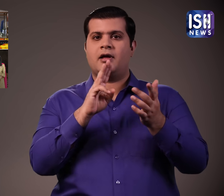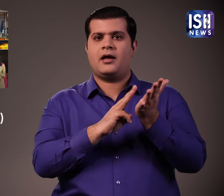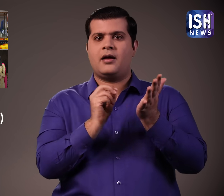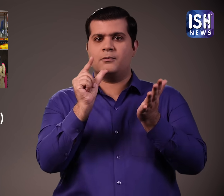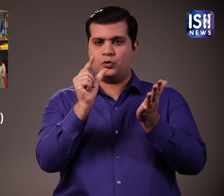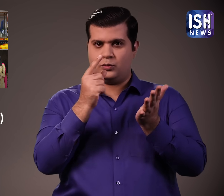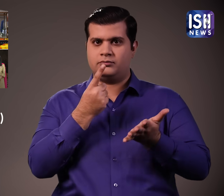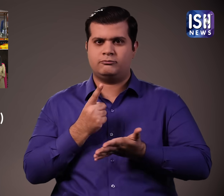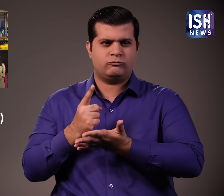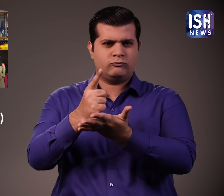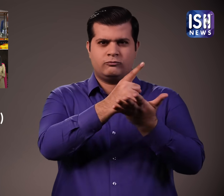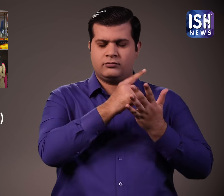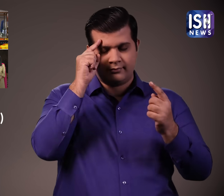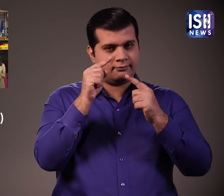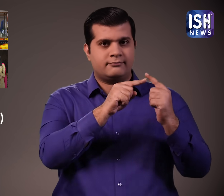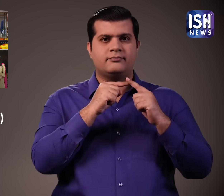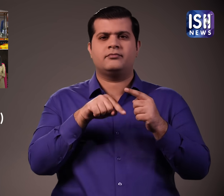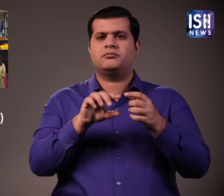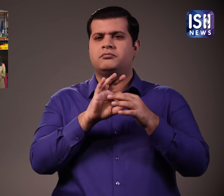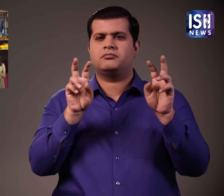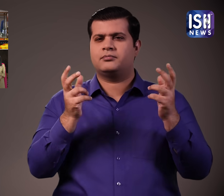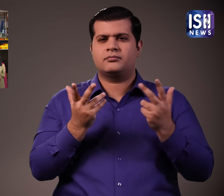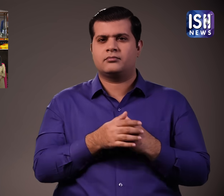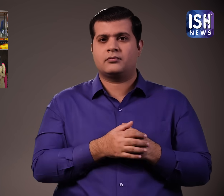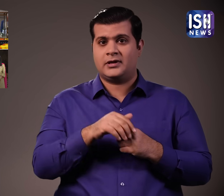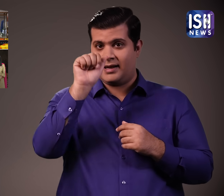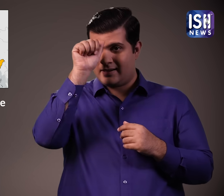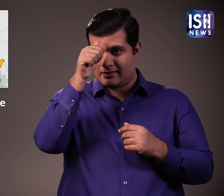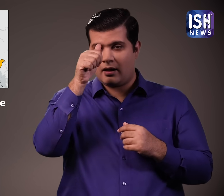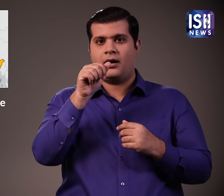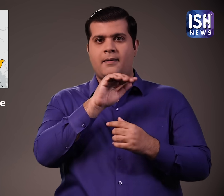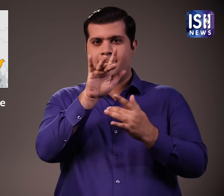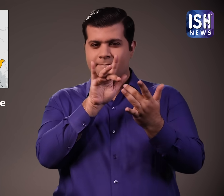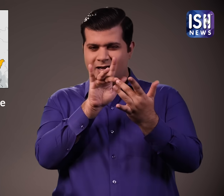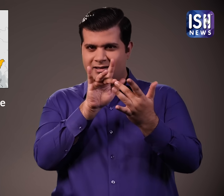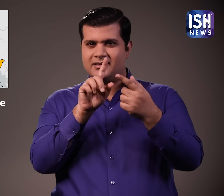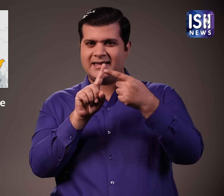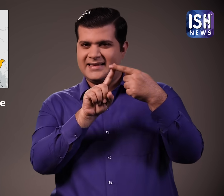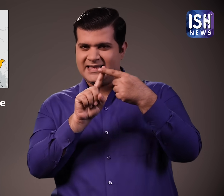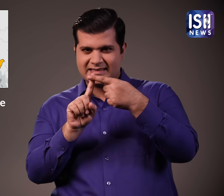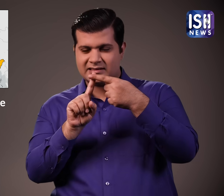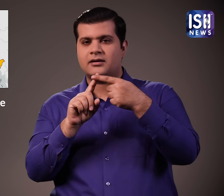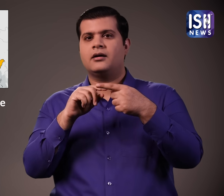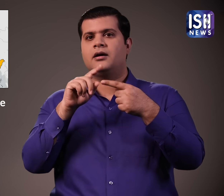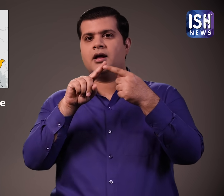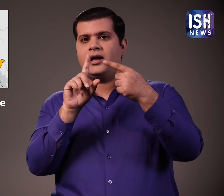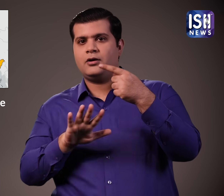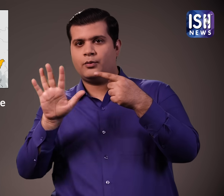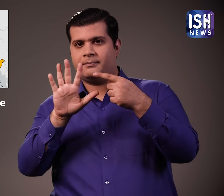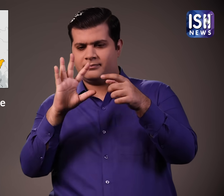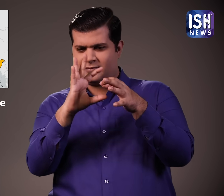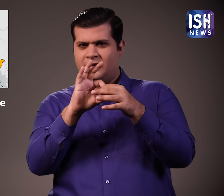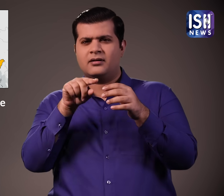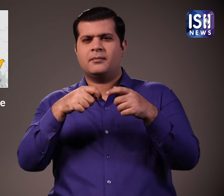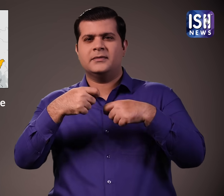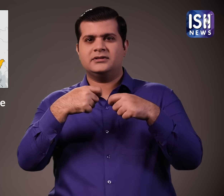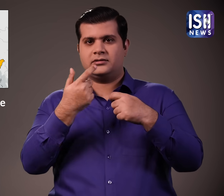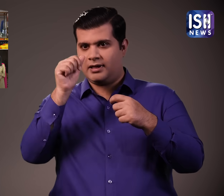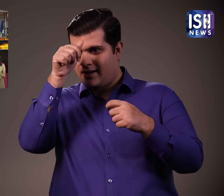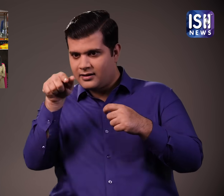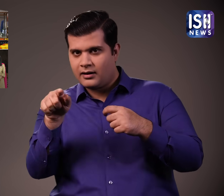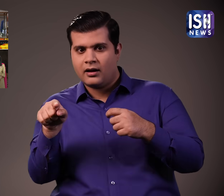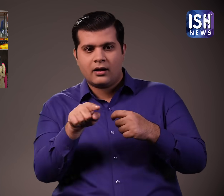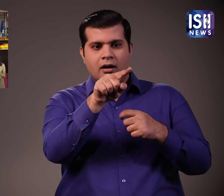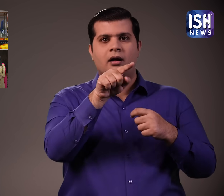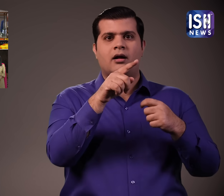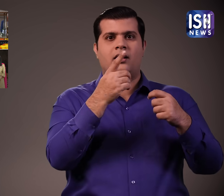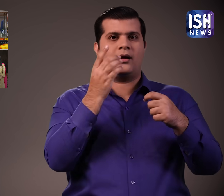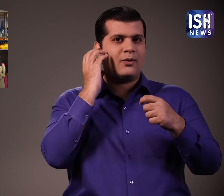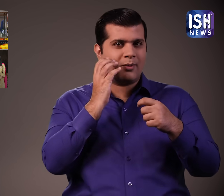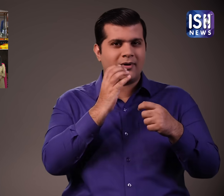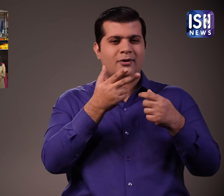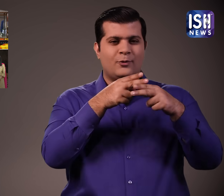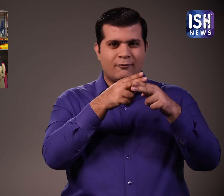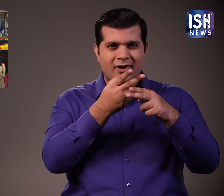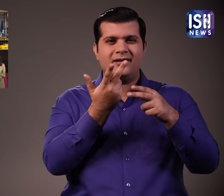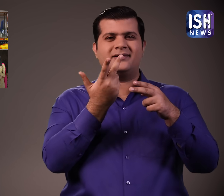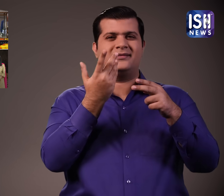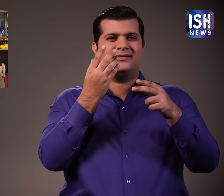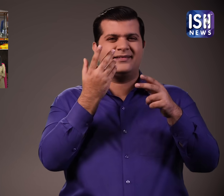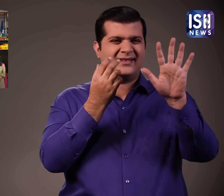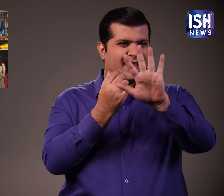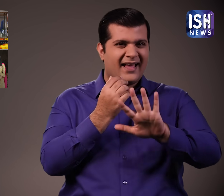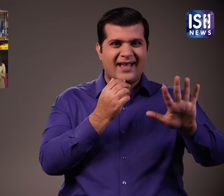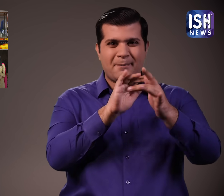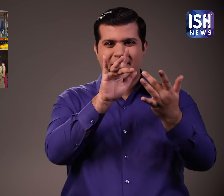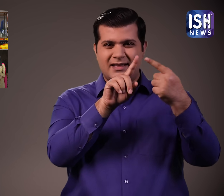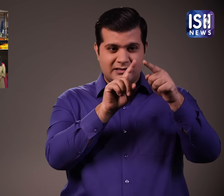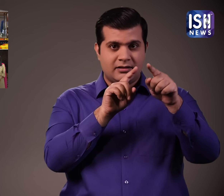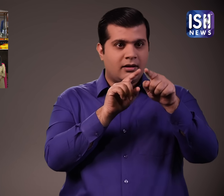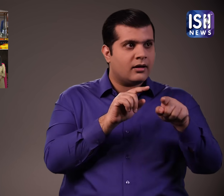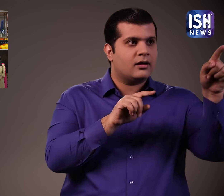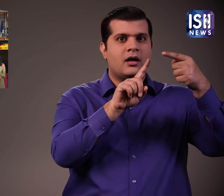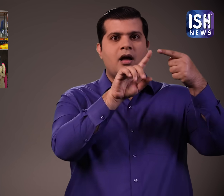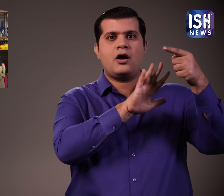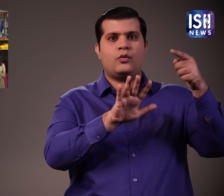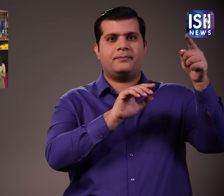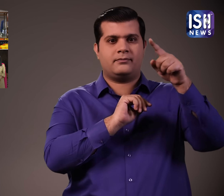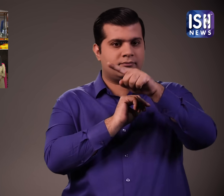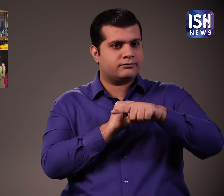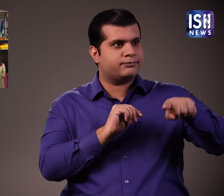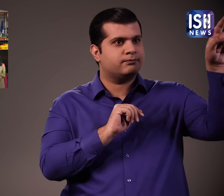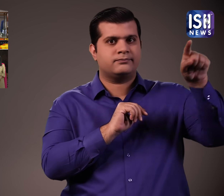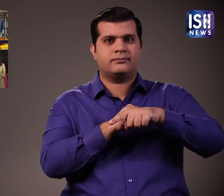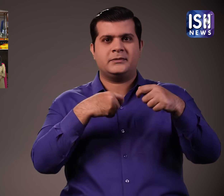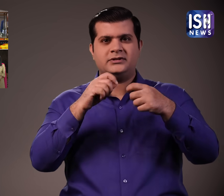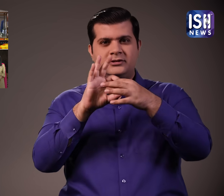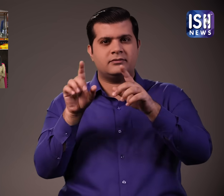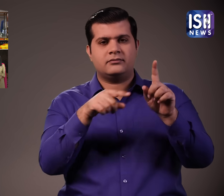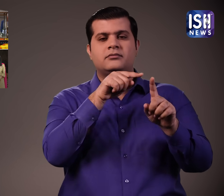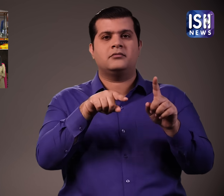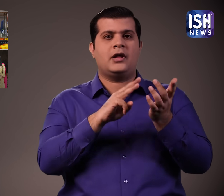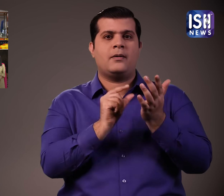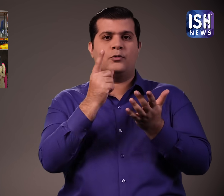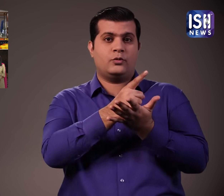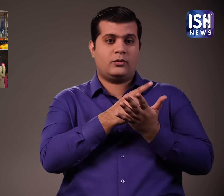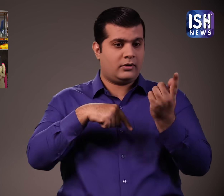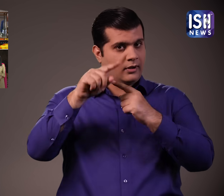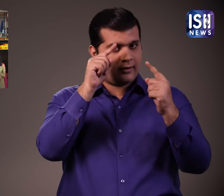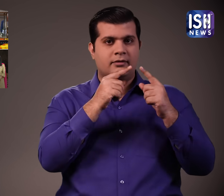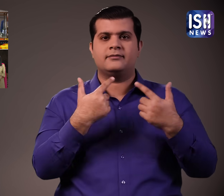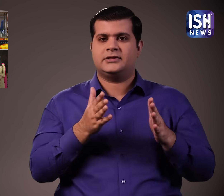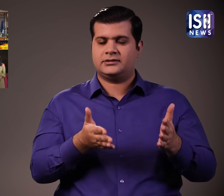signed a Memorandum of Understanding (MoU) to establish the India-Middle East-Europe Economic Corridor.